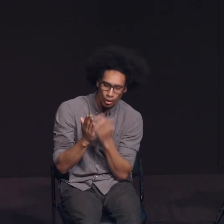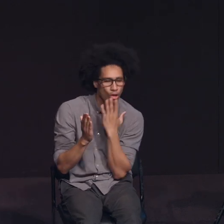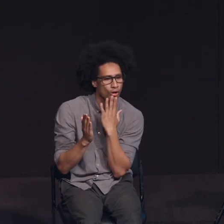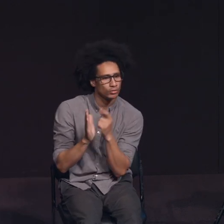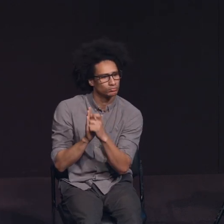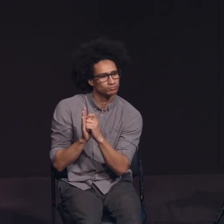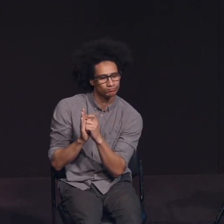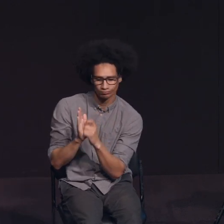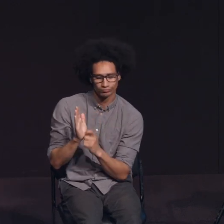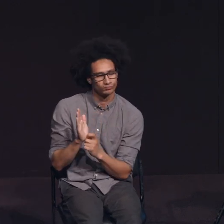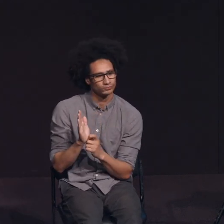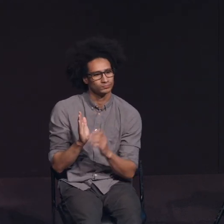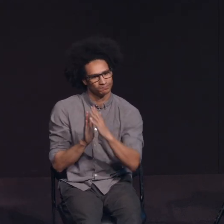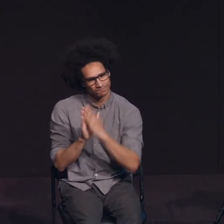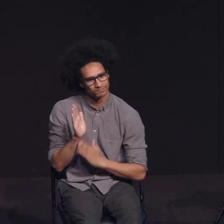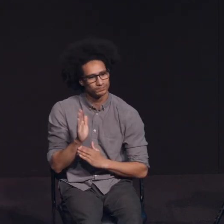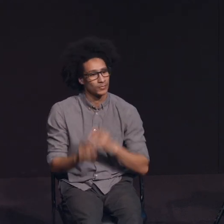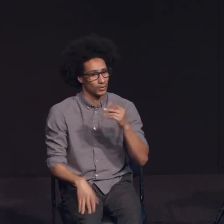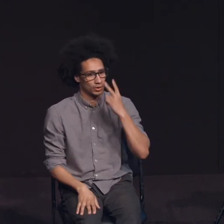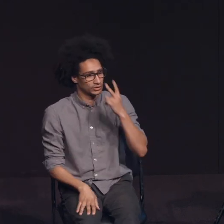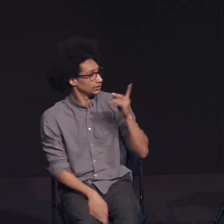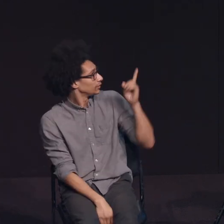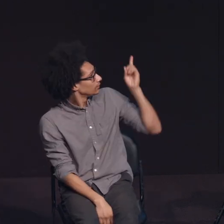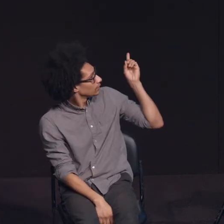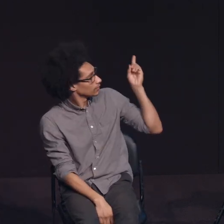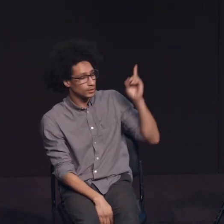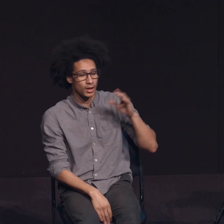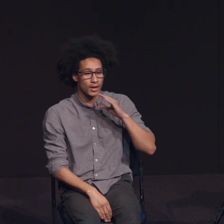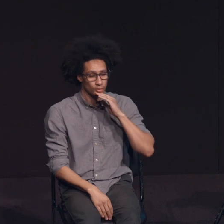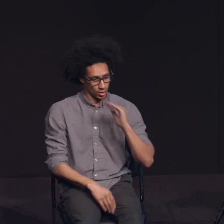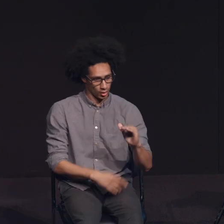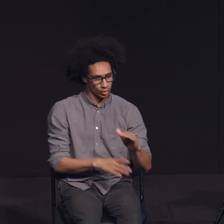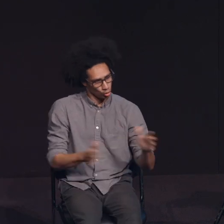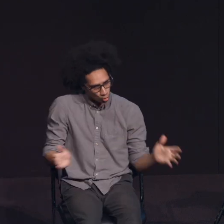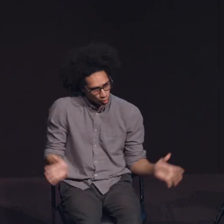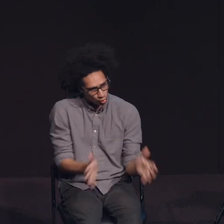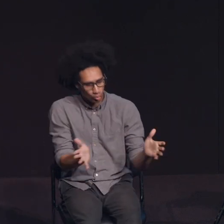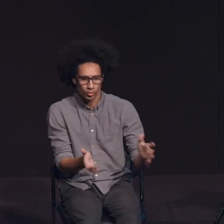And in this book we see a child being encouraged to get their